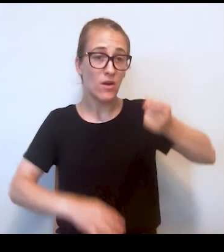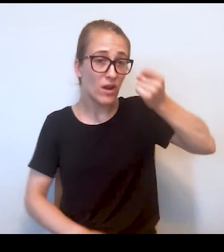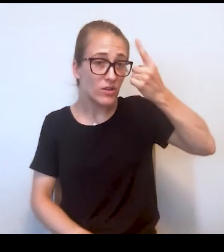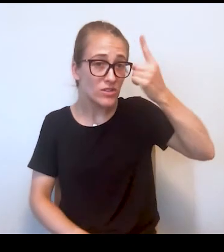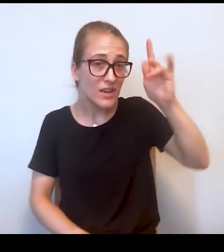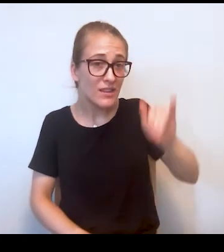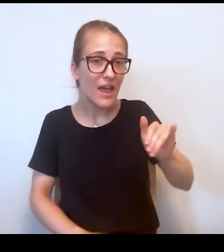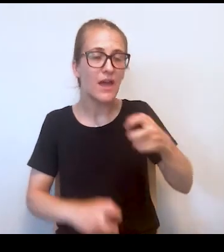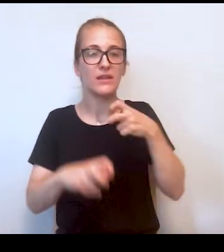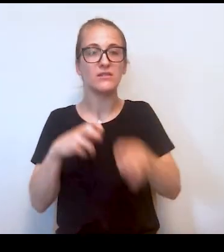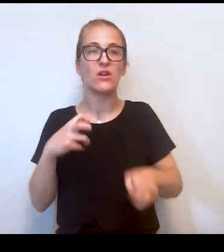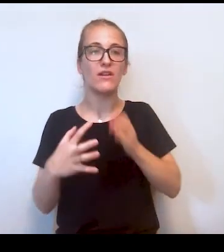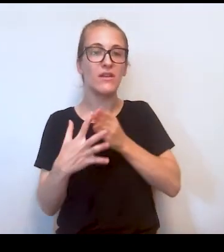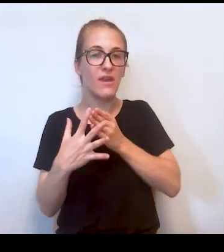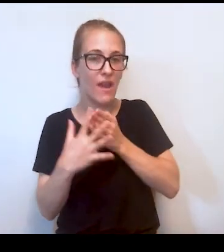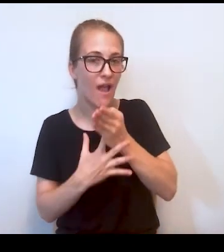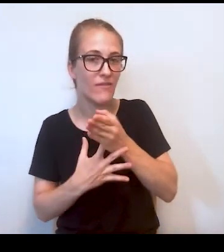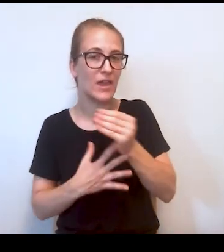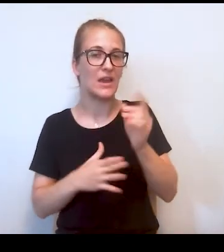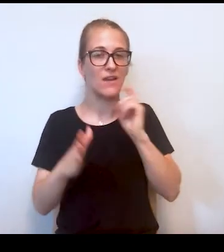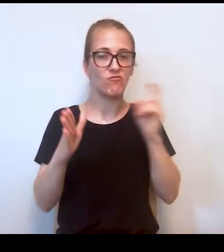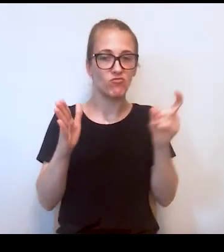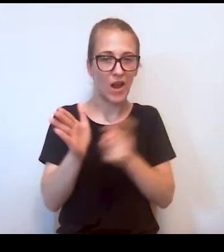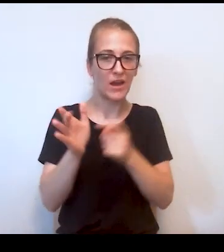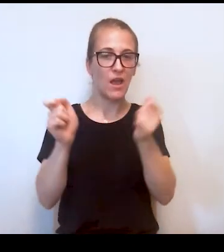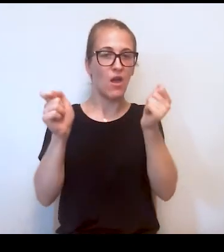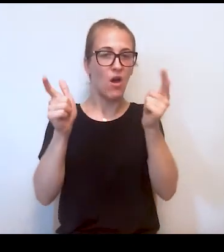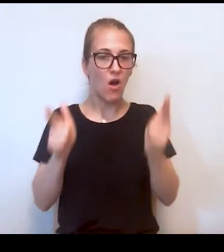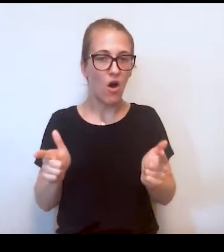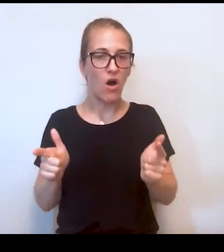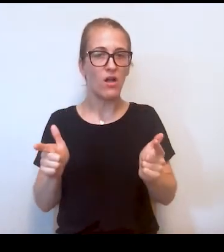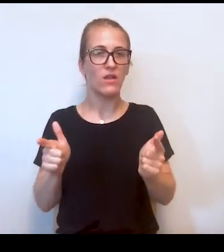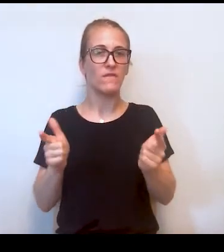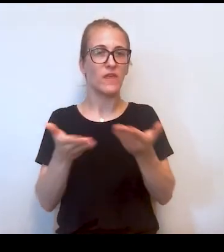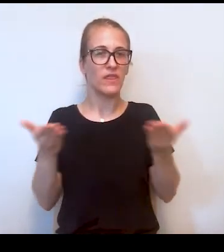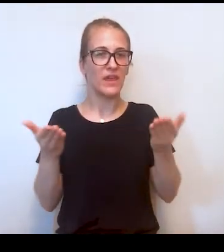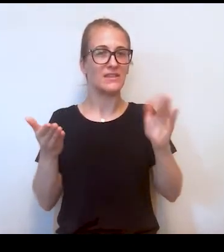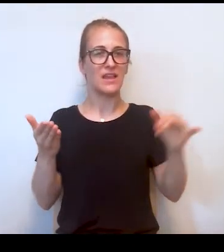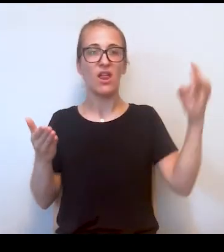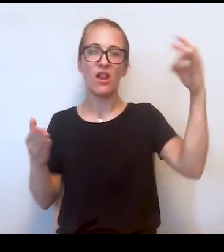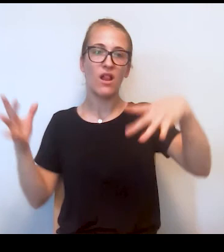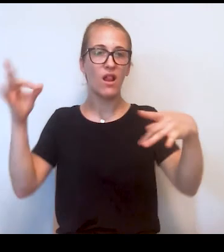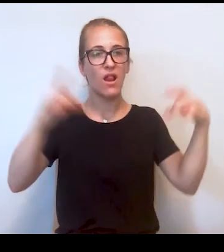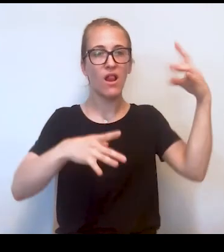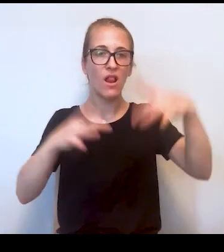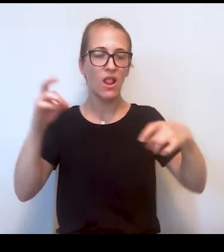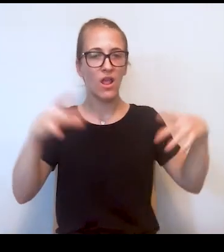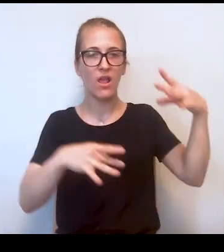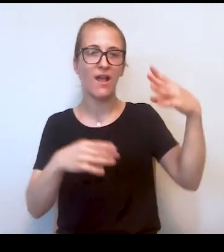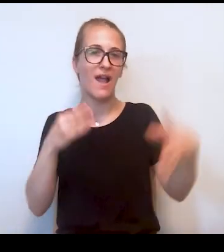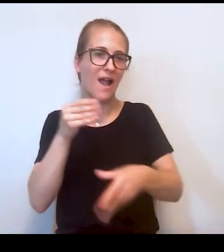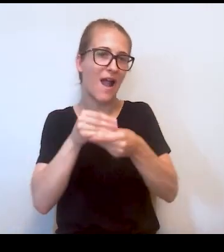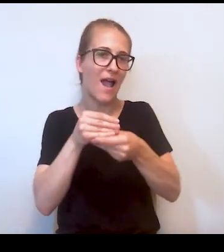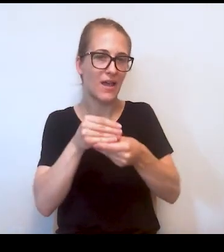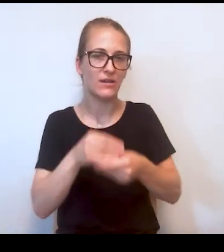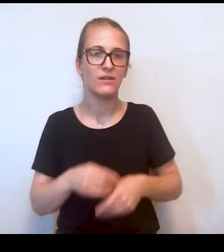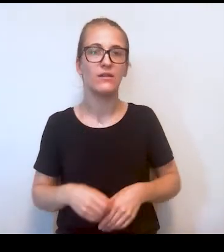[L] Yeah, when it comes to helping the movement... And the community movement is growing. There are a lot of individuals,